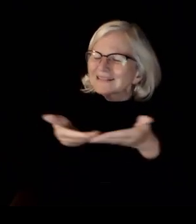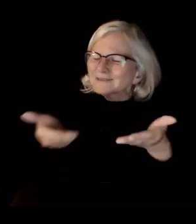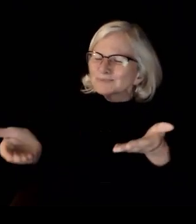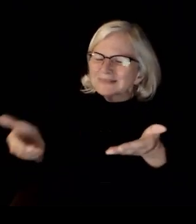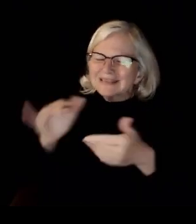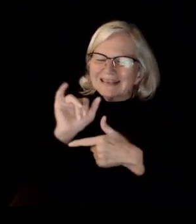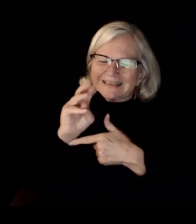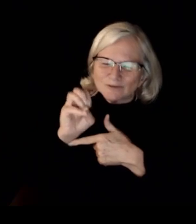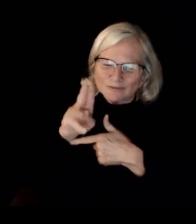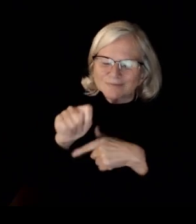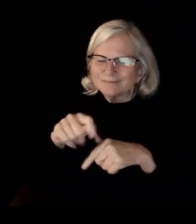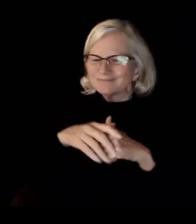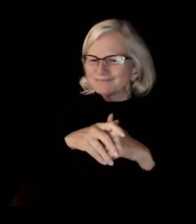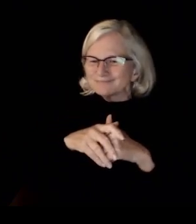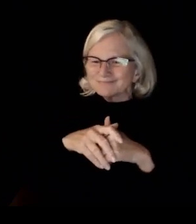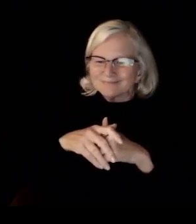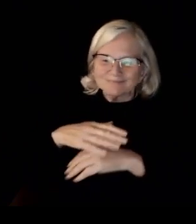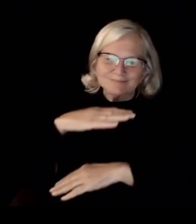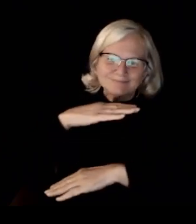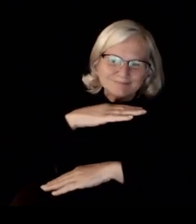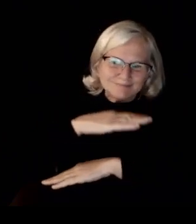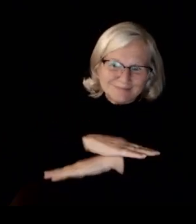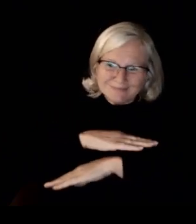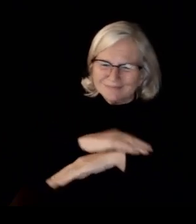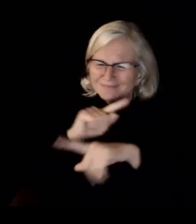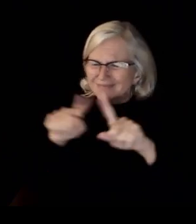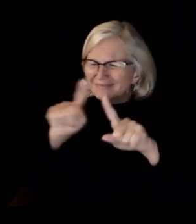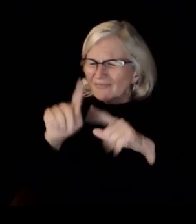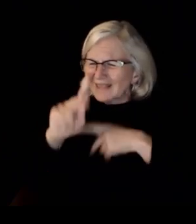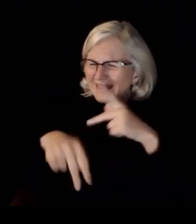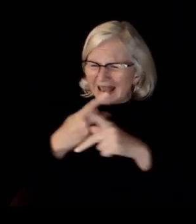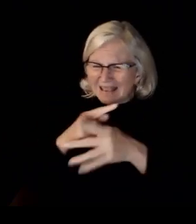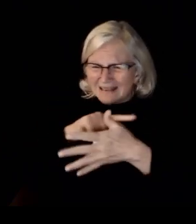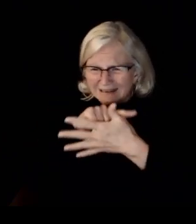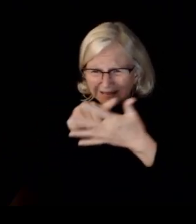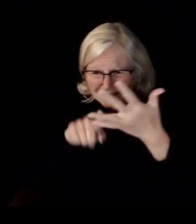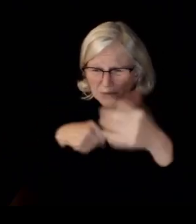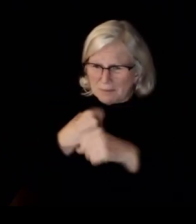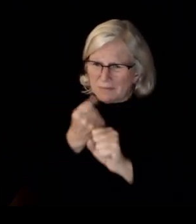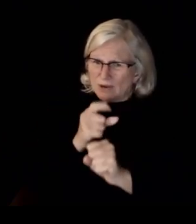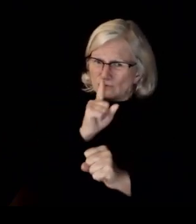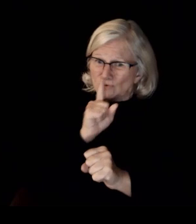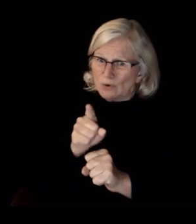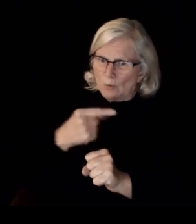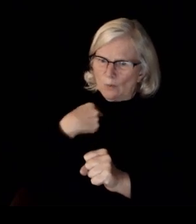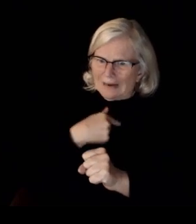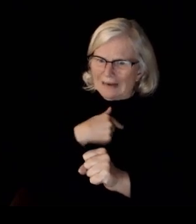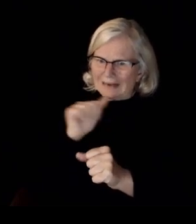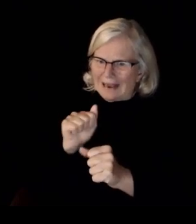thing we try to coordinate that capacity so more of the volume goes to the types of machines